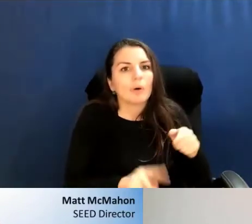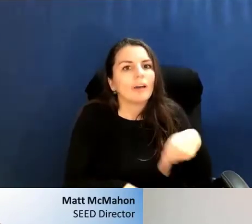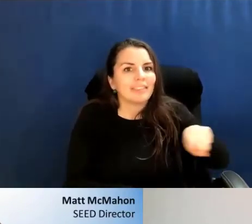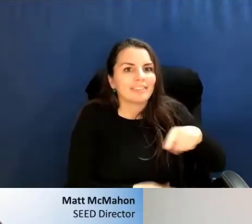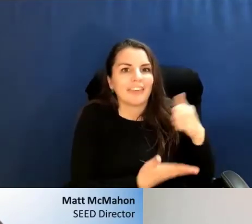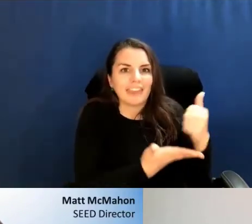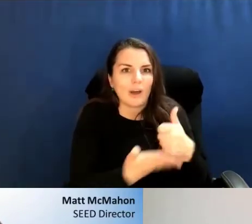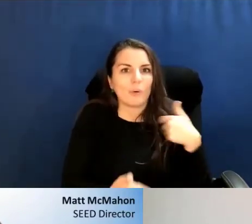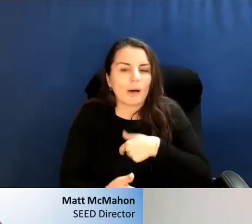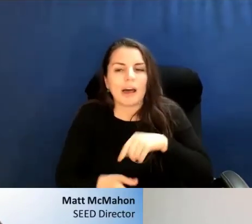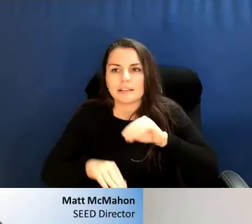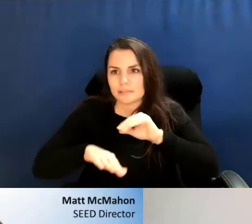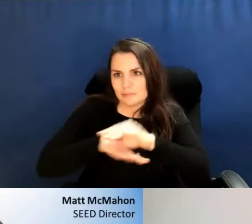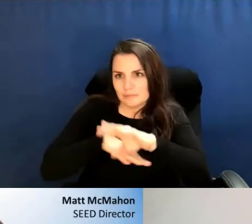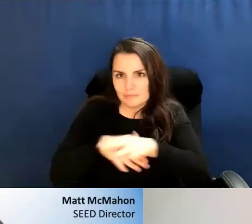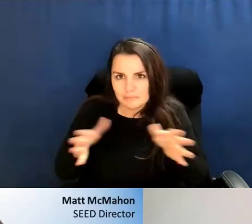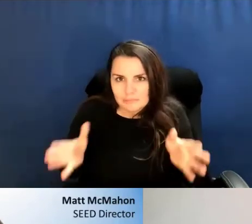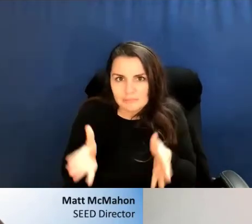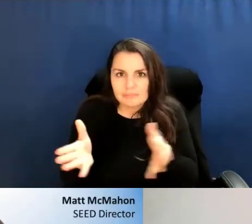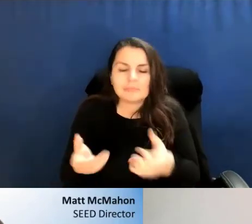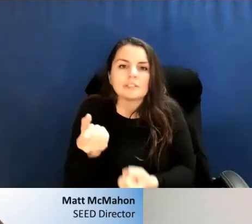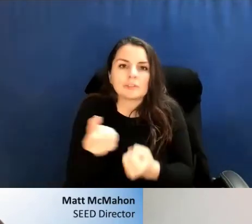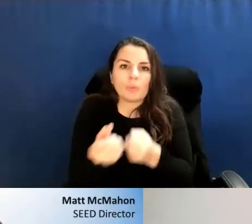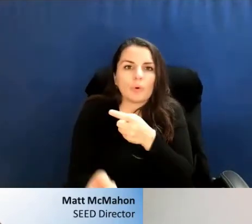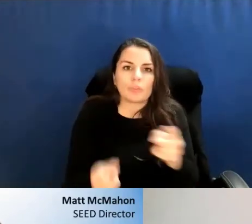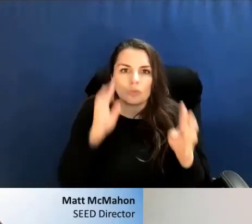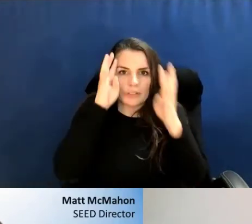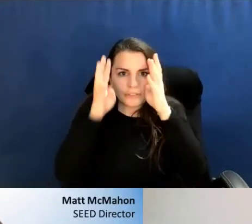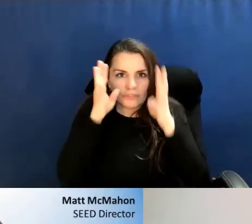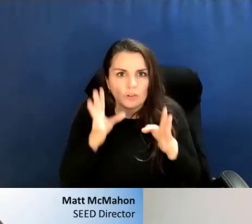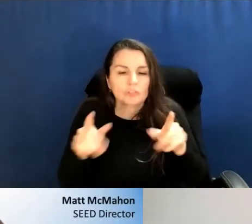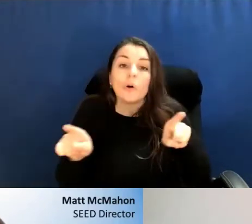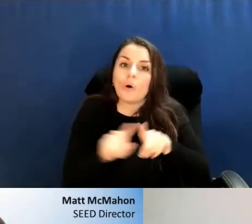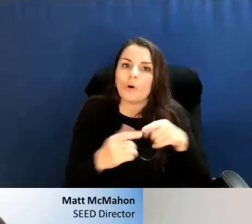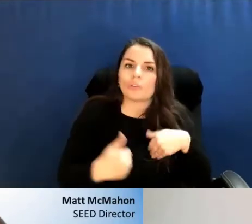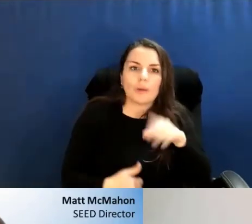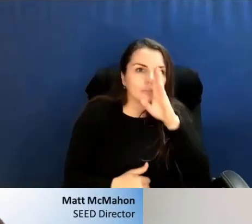but not only that. We have direct connections to the FDA